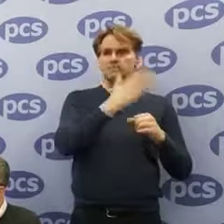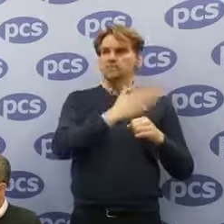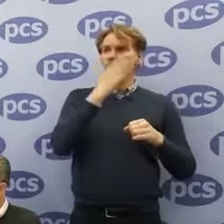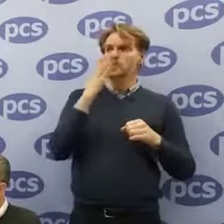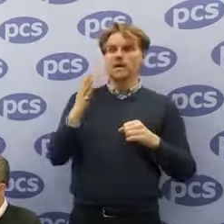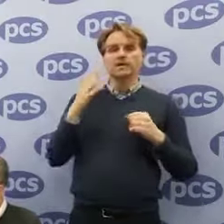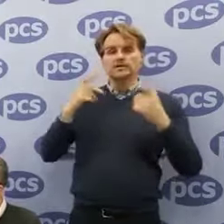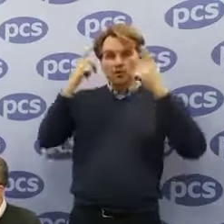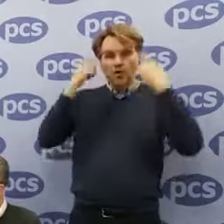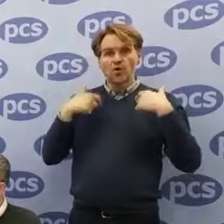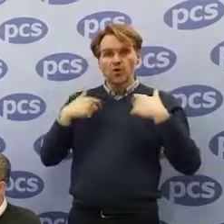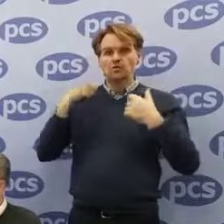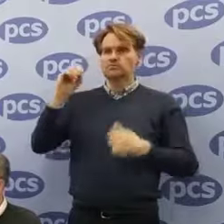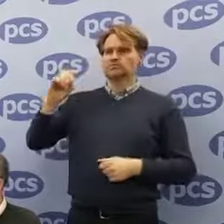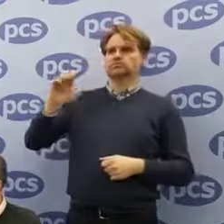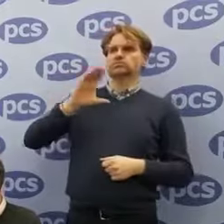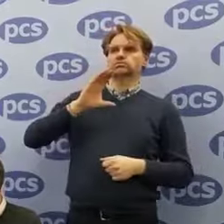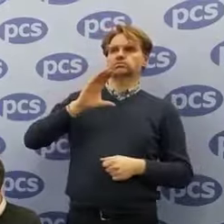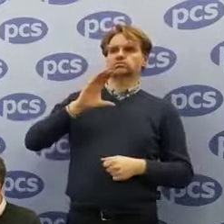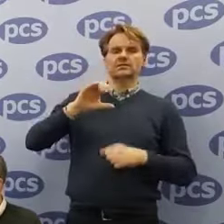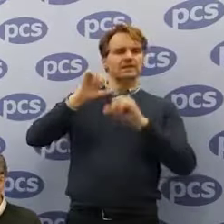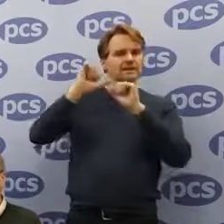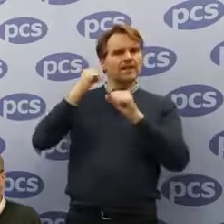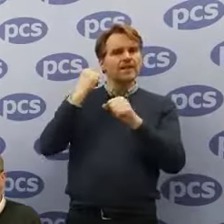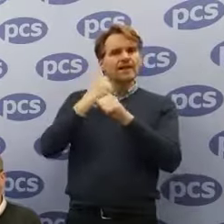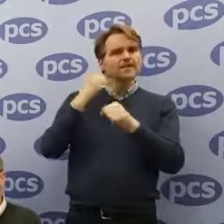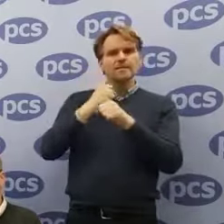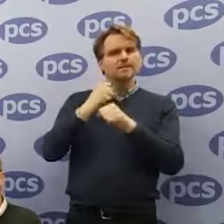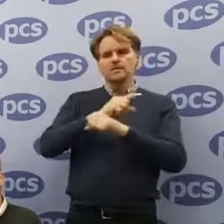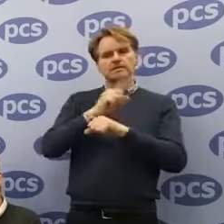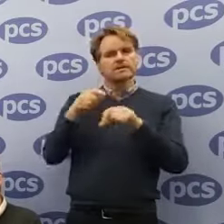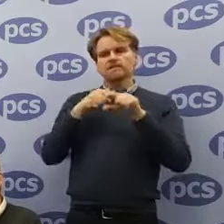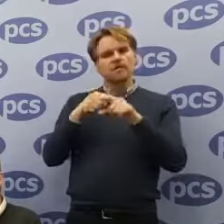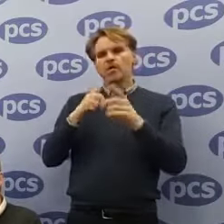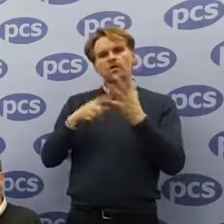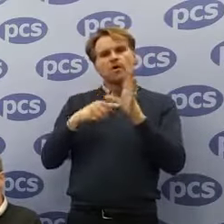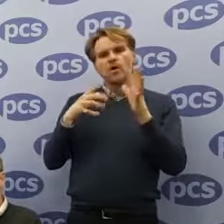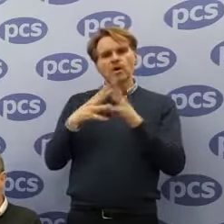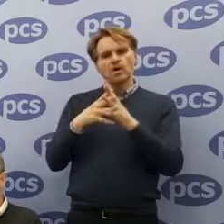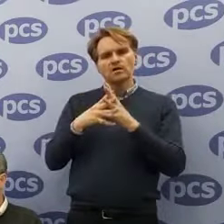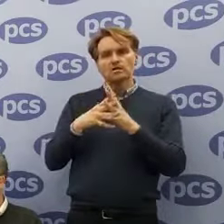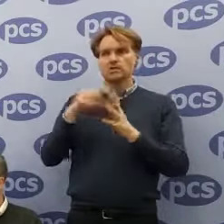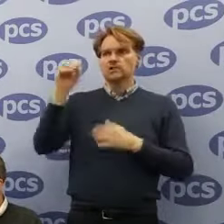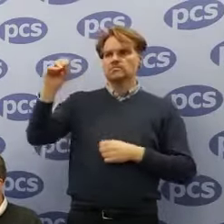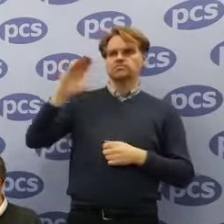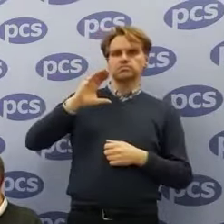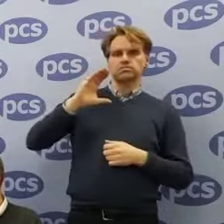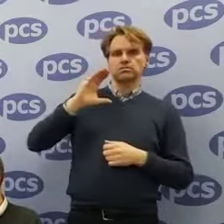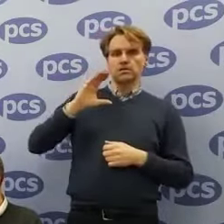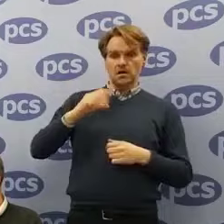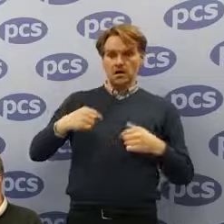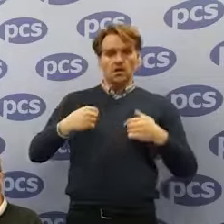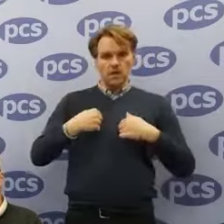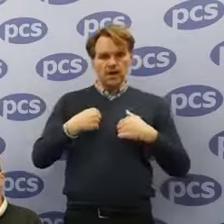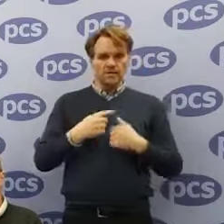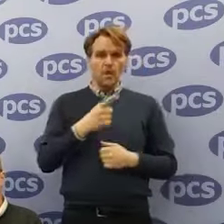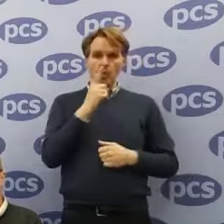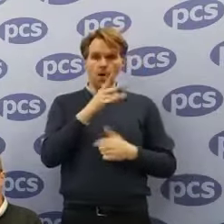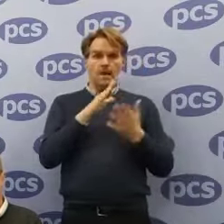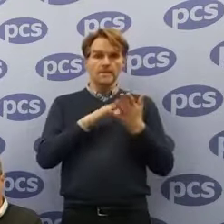package for their unlawful action against the union, and the NEC has immediately put a million pounds into the fighting fund so we already have a